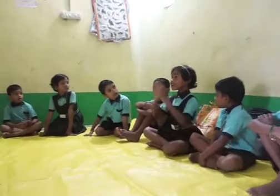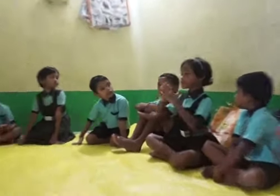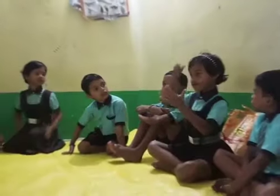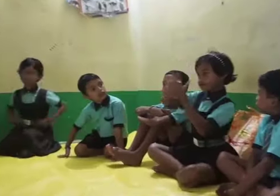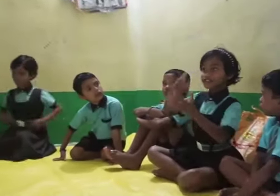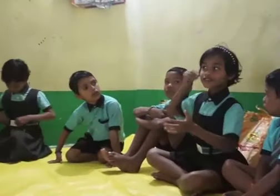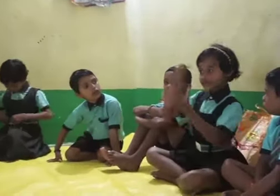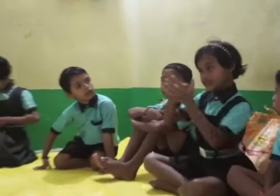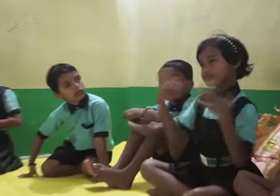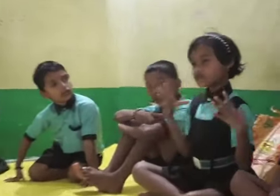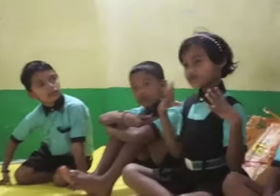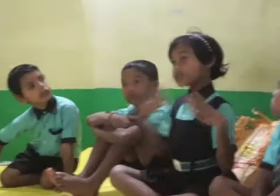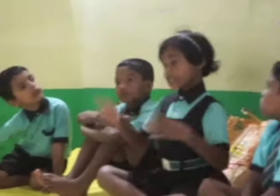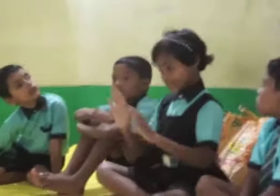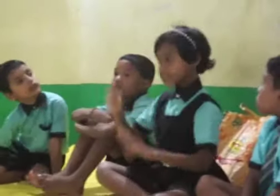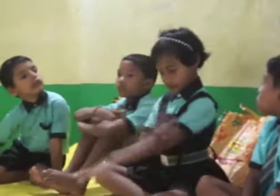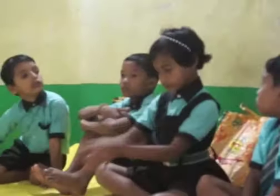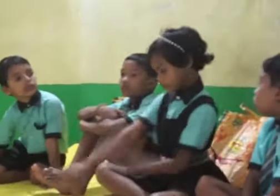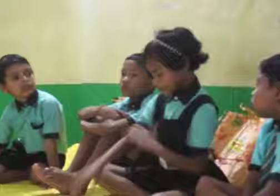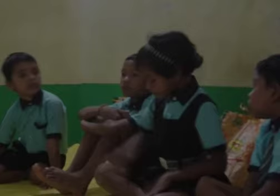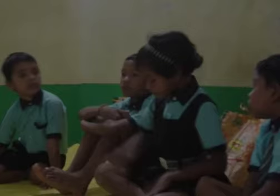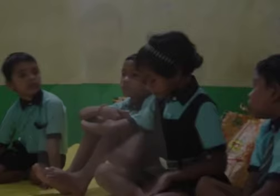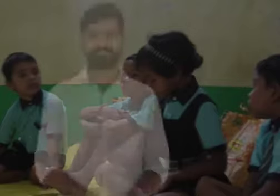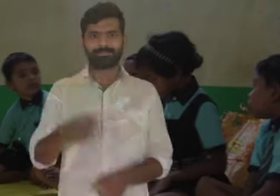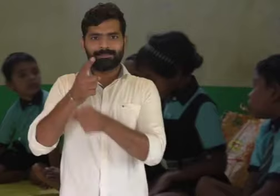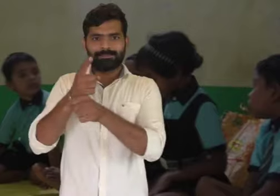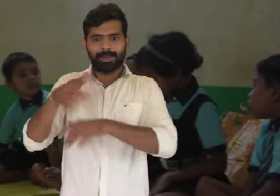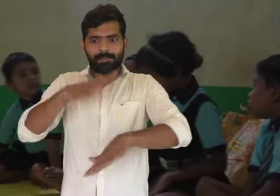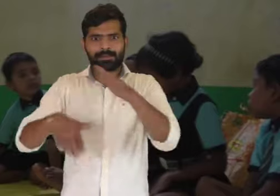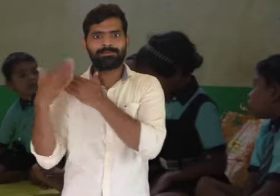and then giving a new setting which is instantly crushed by the child